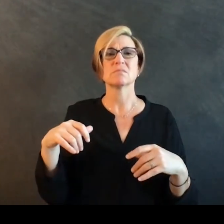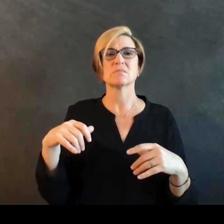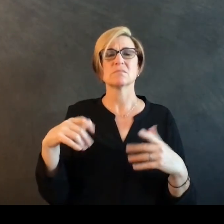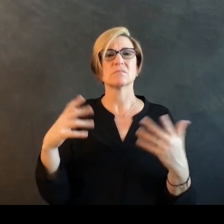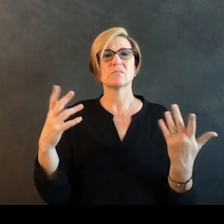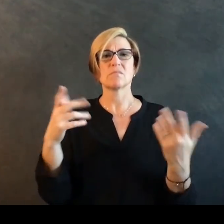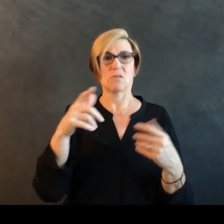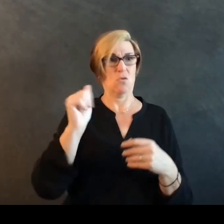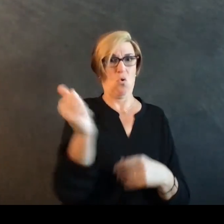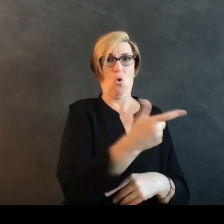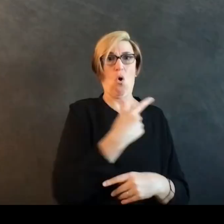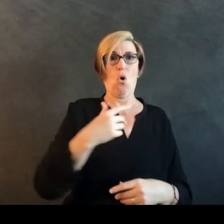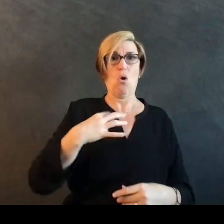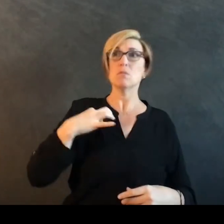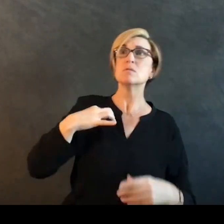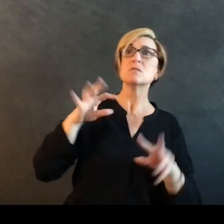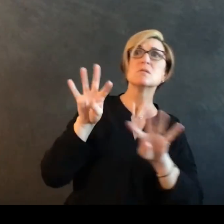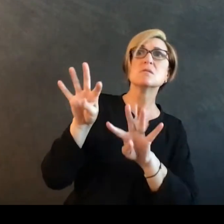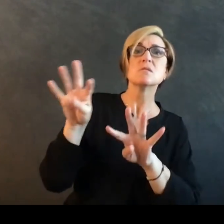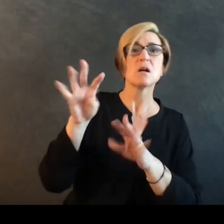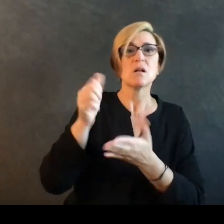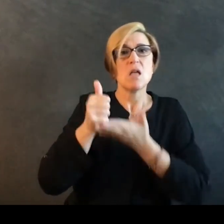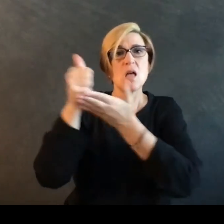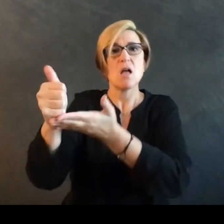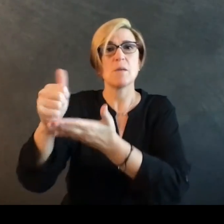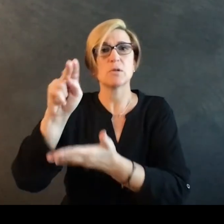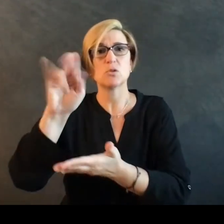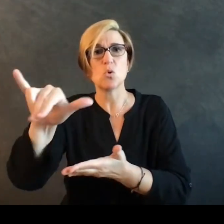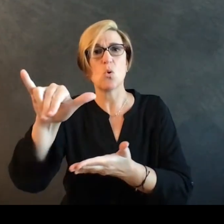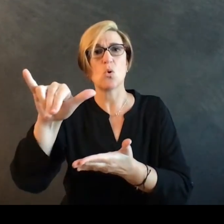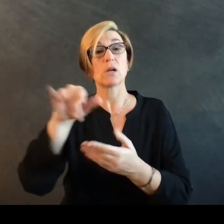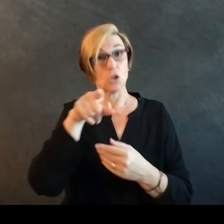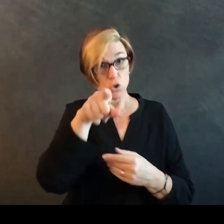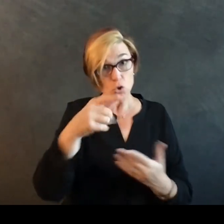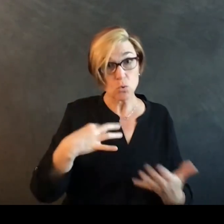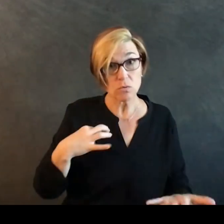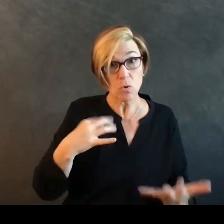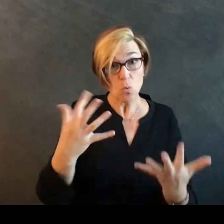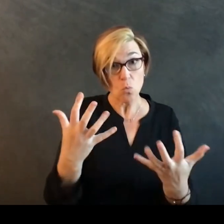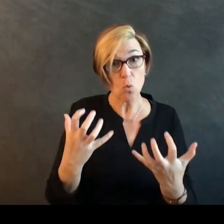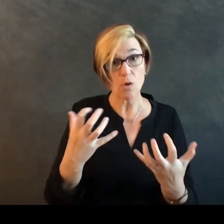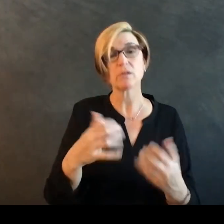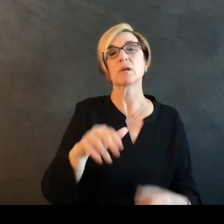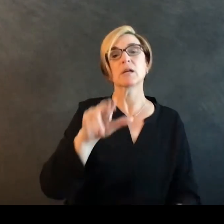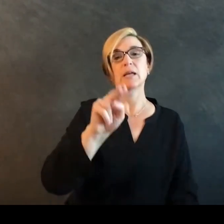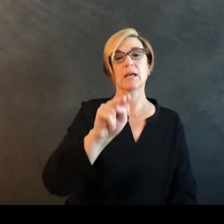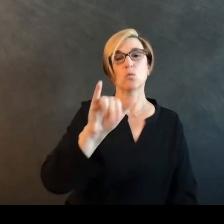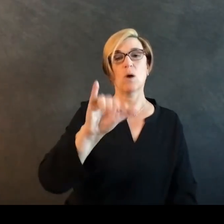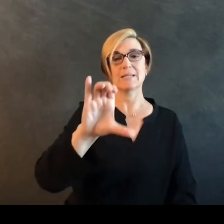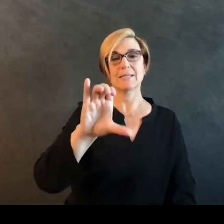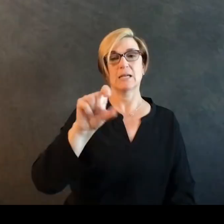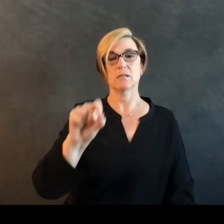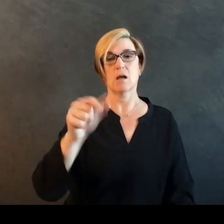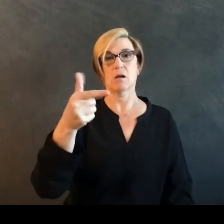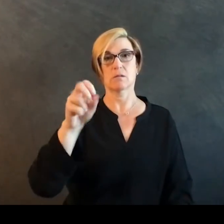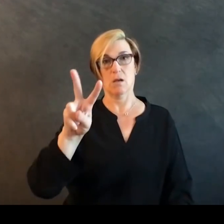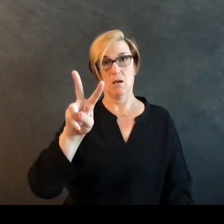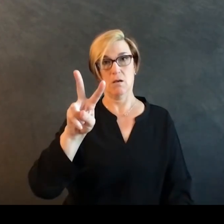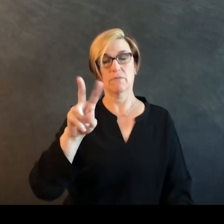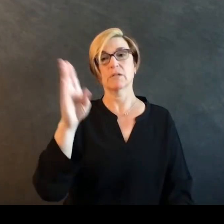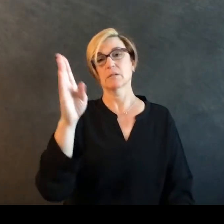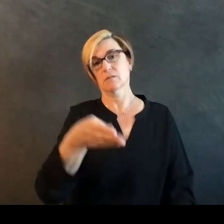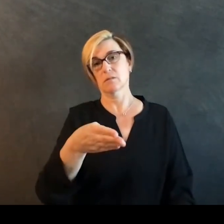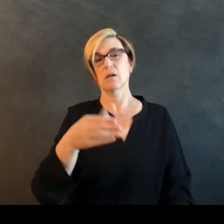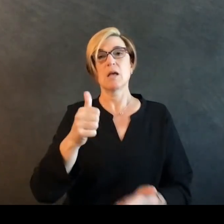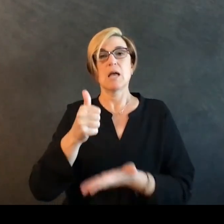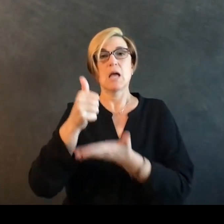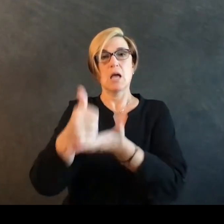this critical time should visit website nyc.gov slash help now nyc.gov slash